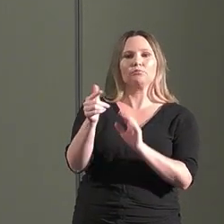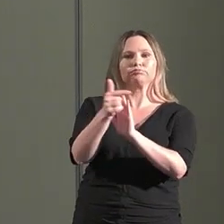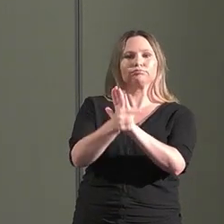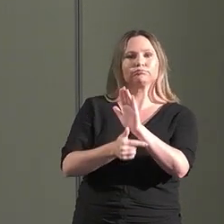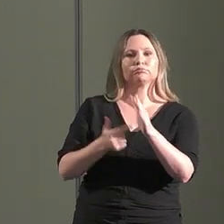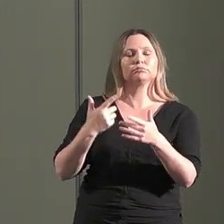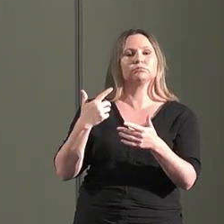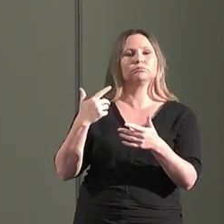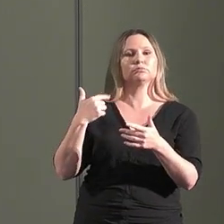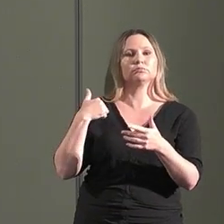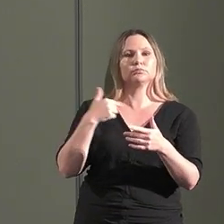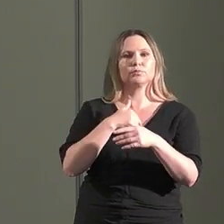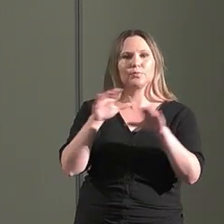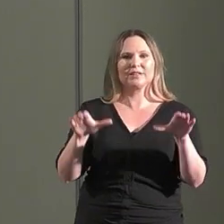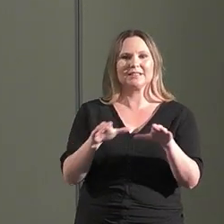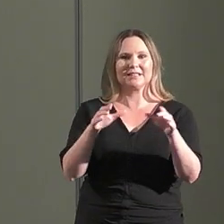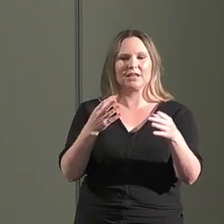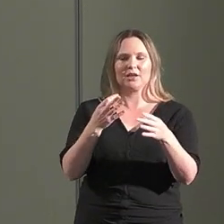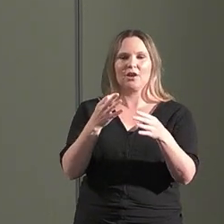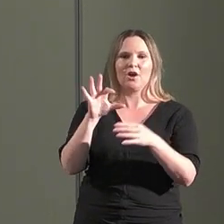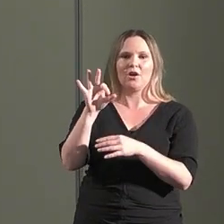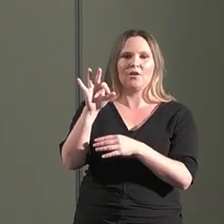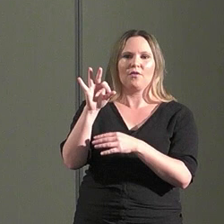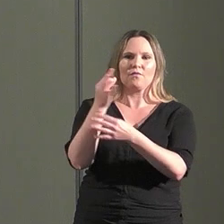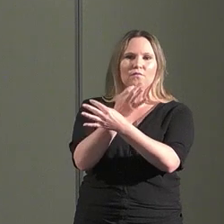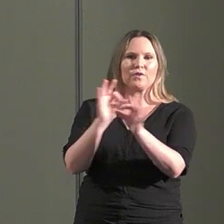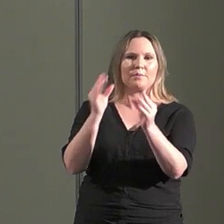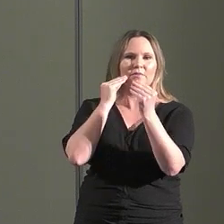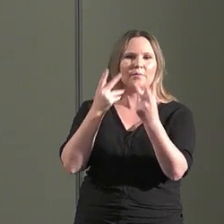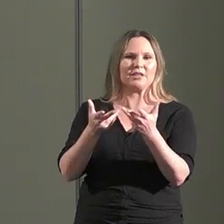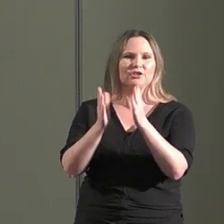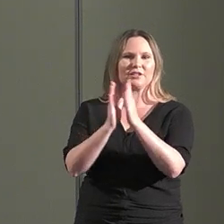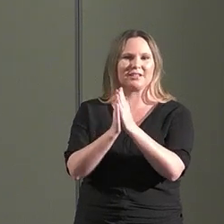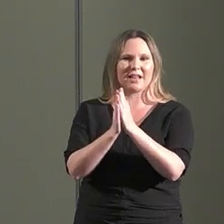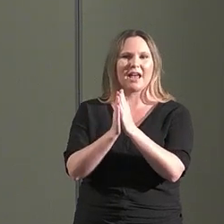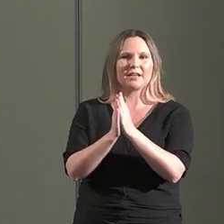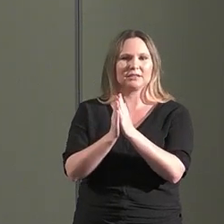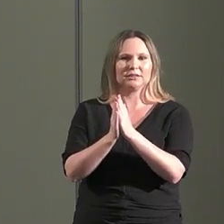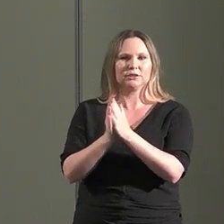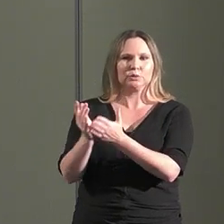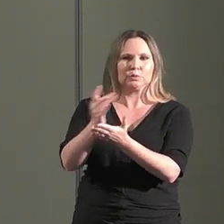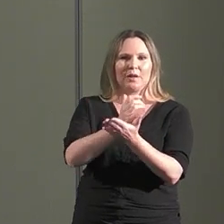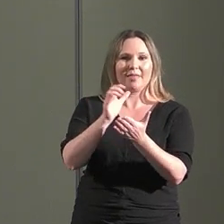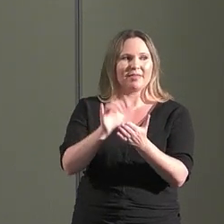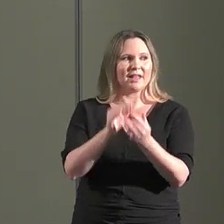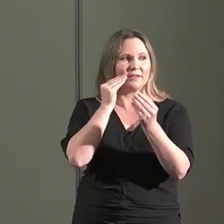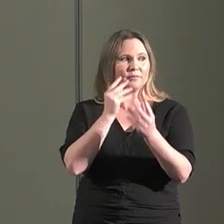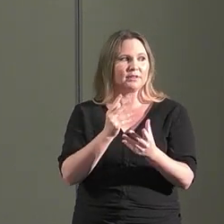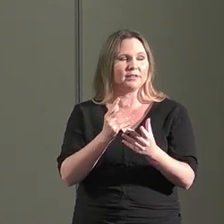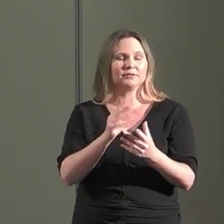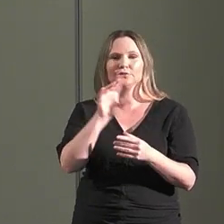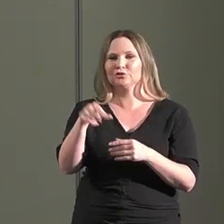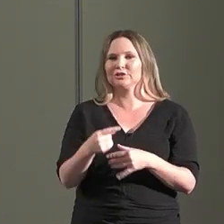We did a freedom information act request to get that data that is yes or no had they had